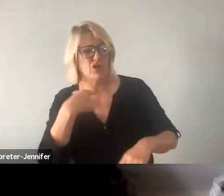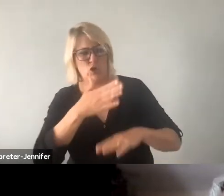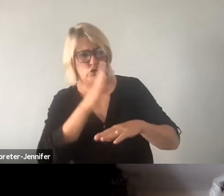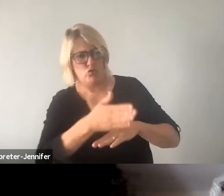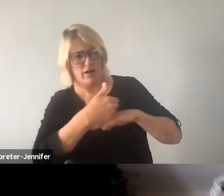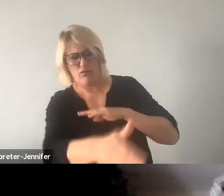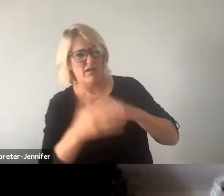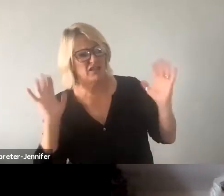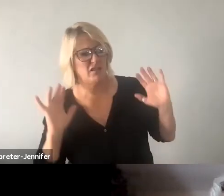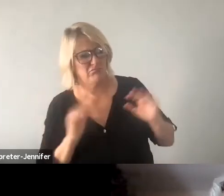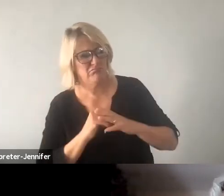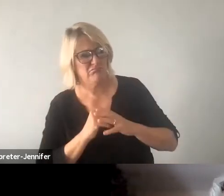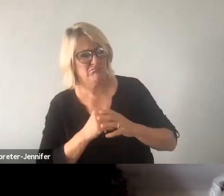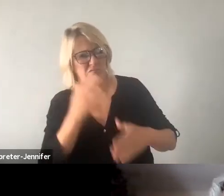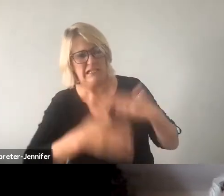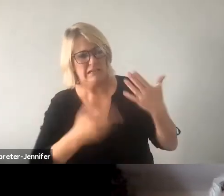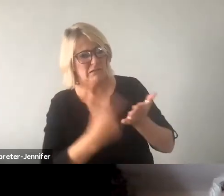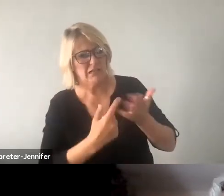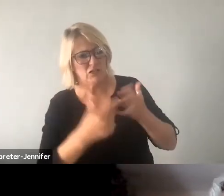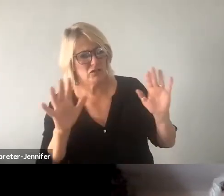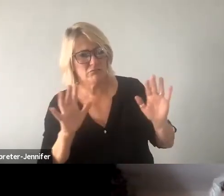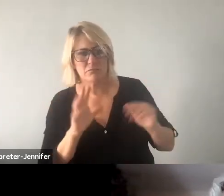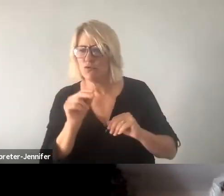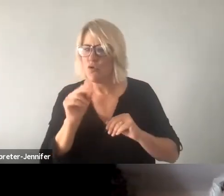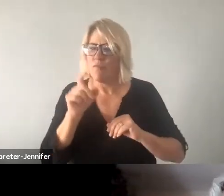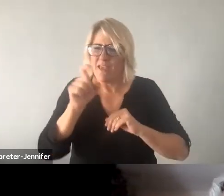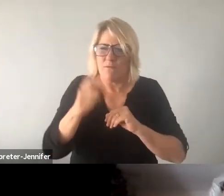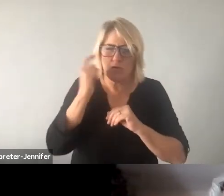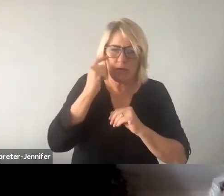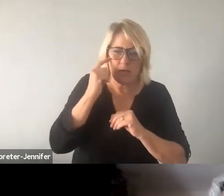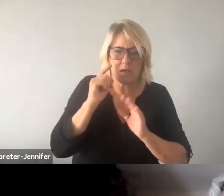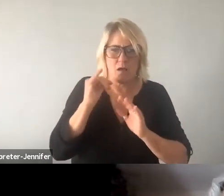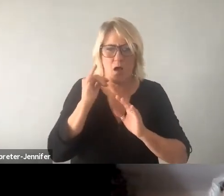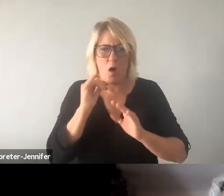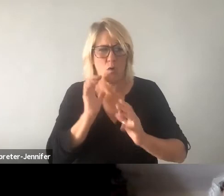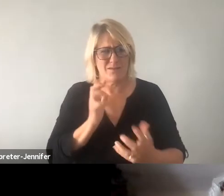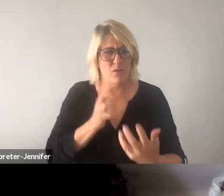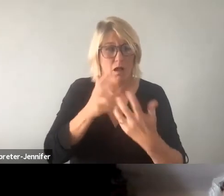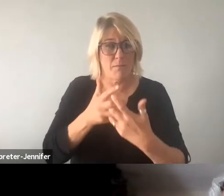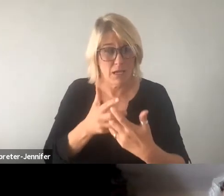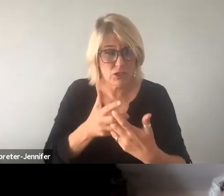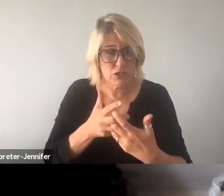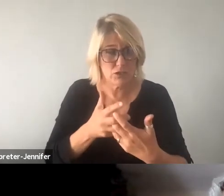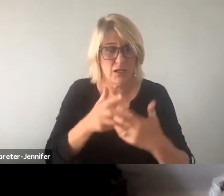» Anne: I think that's a really important point, Nancy. So an employer can say, um, you are a direct threat,